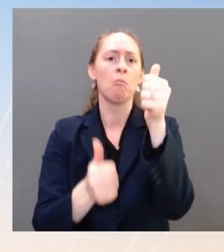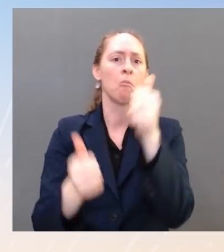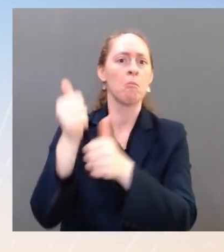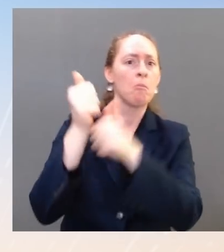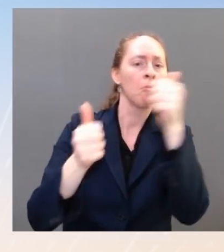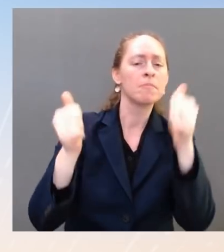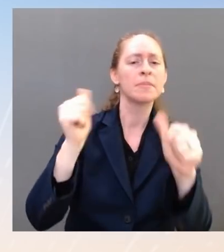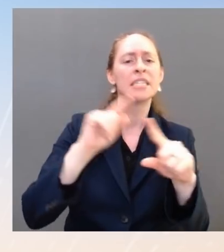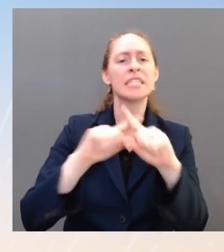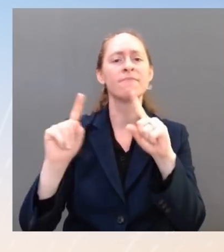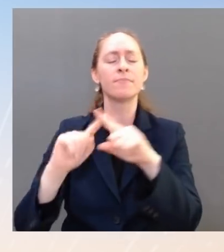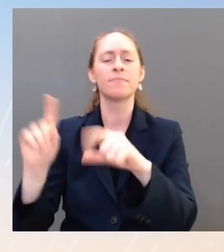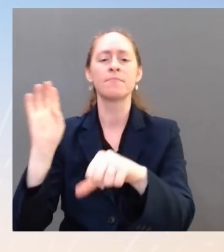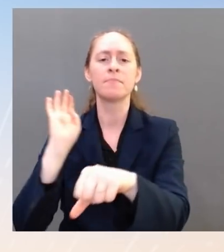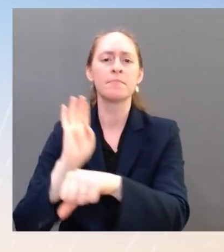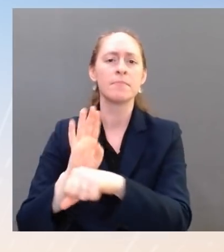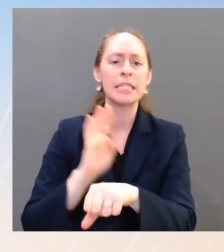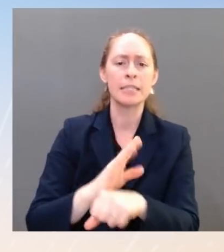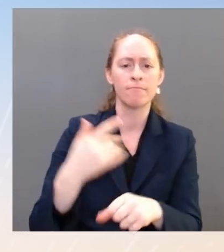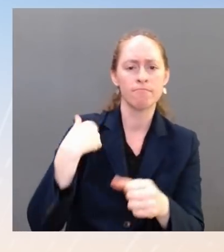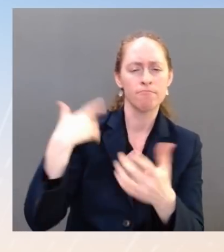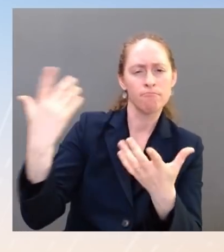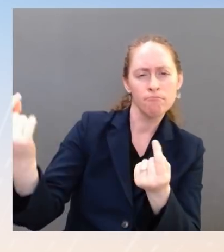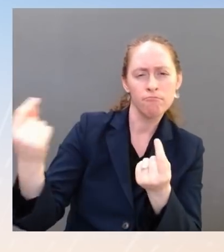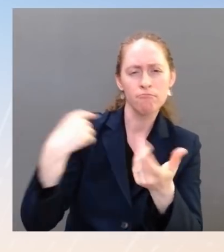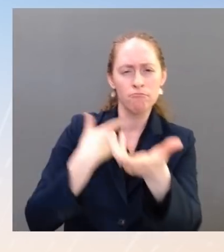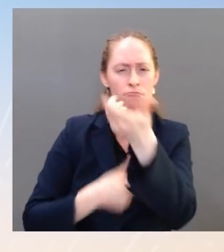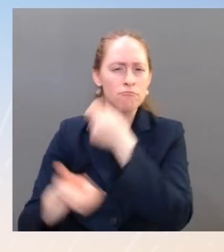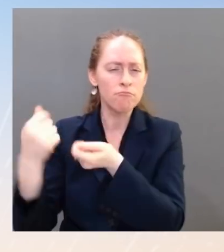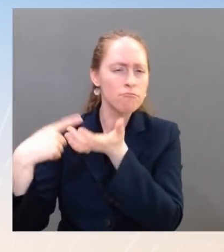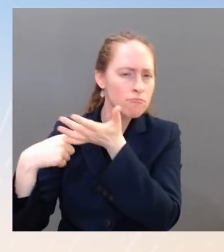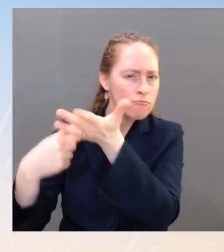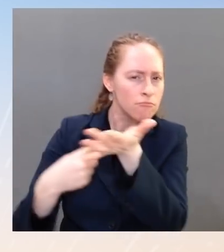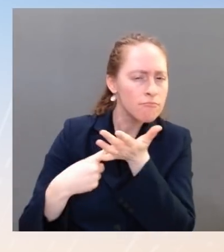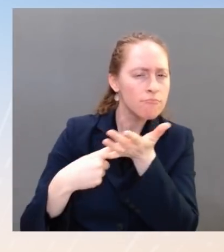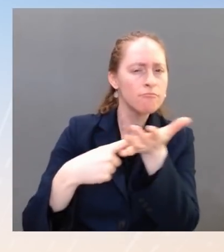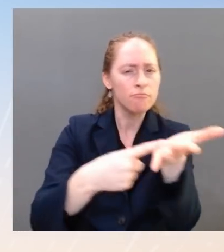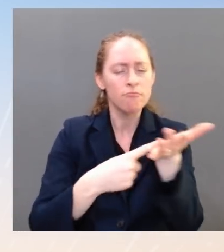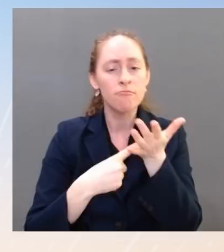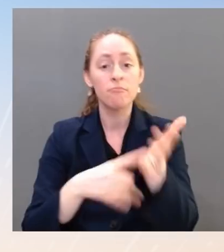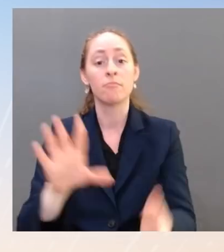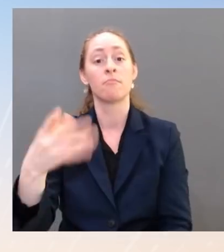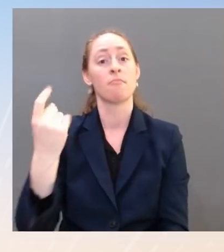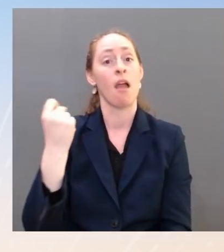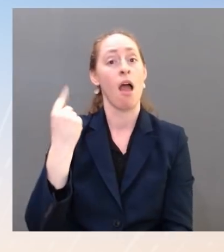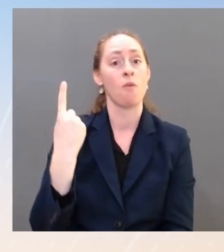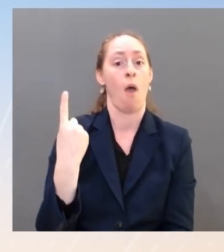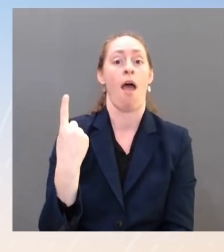The labor dynamics are very clear. Workers want better opportunities. We've seen it every month in the communities of color,